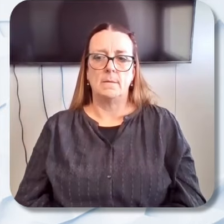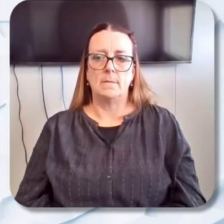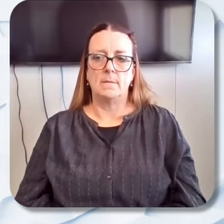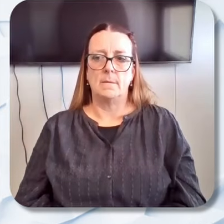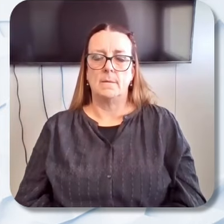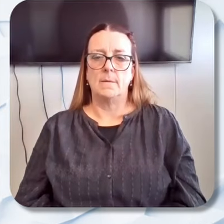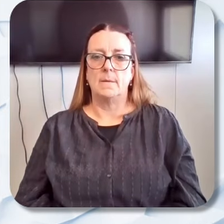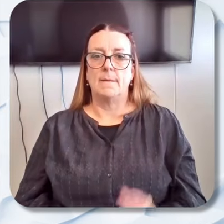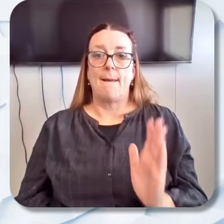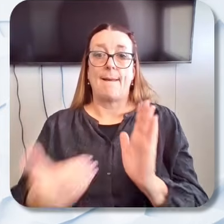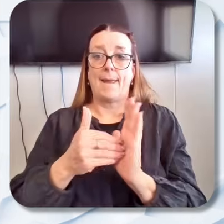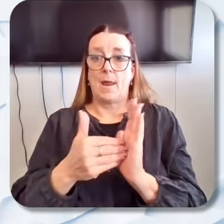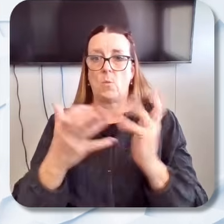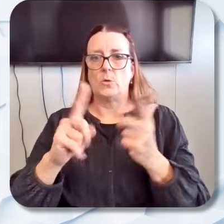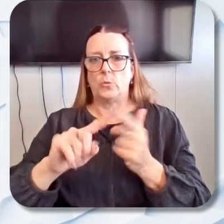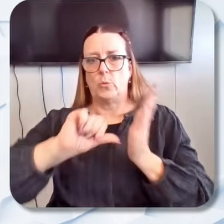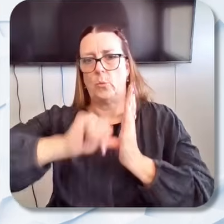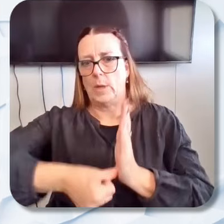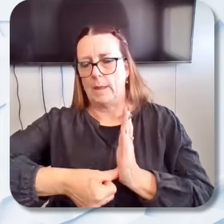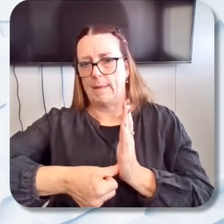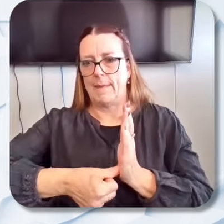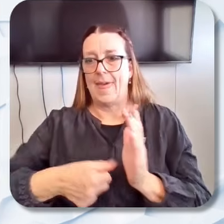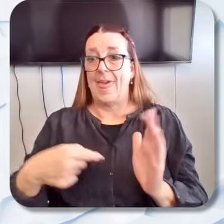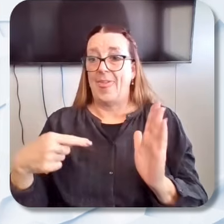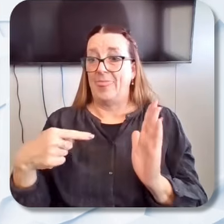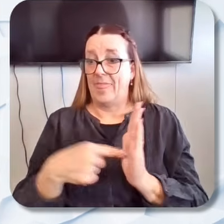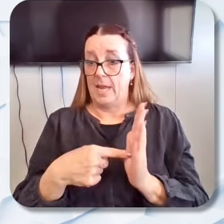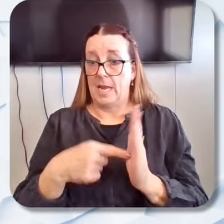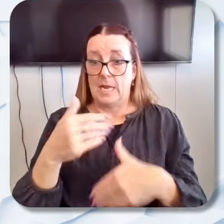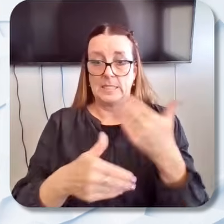I just want to reiterate that this is not a compliance element.